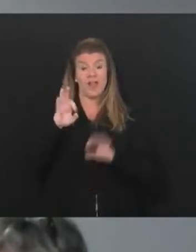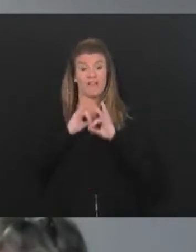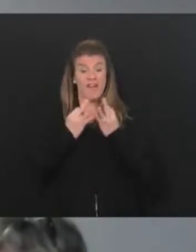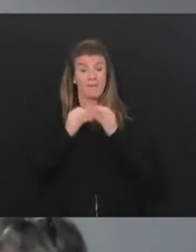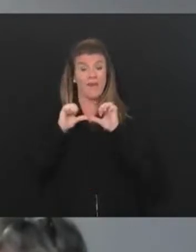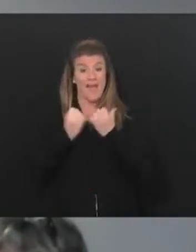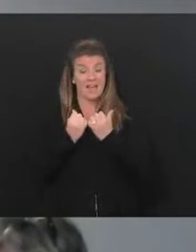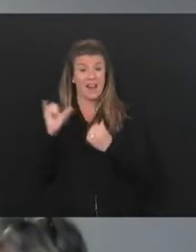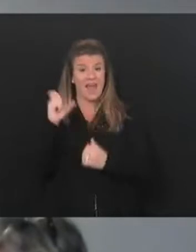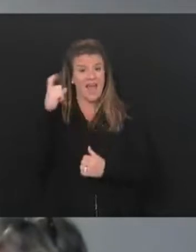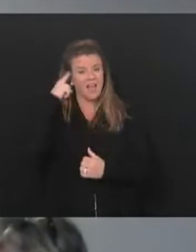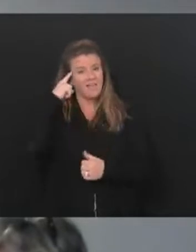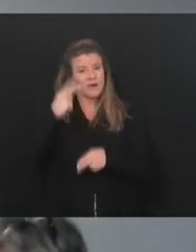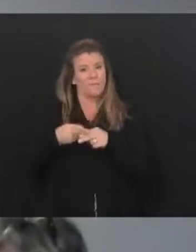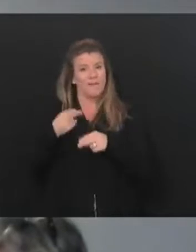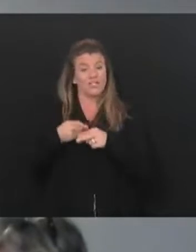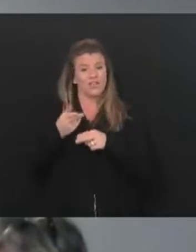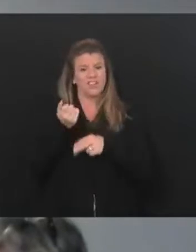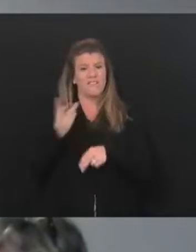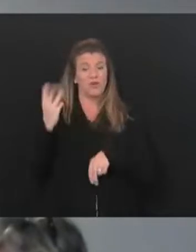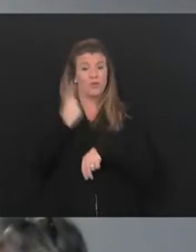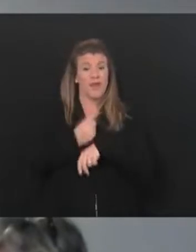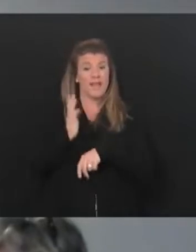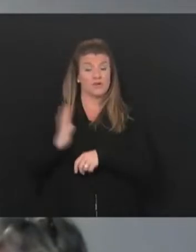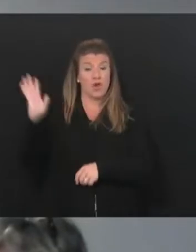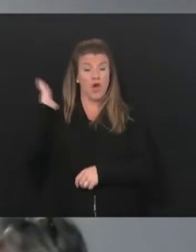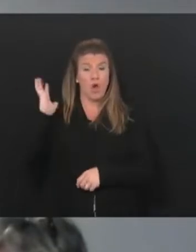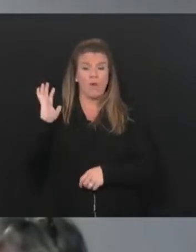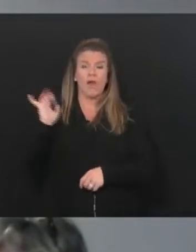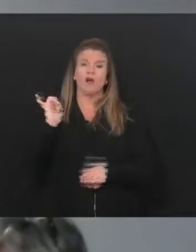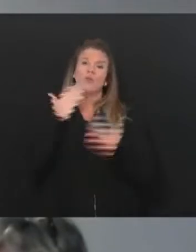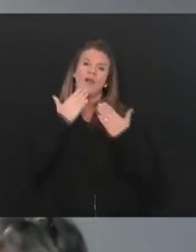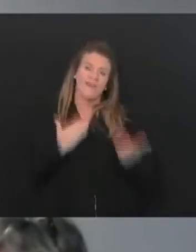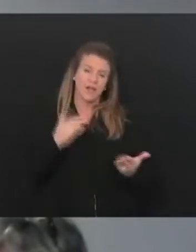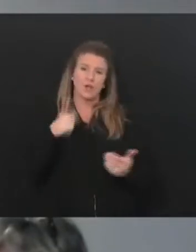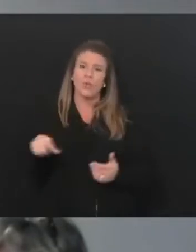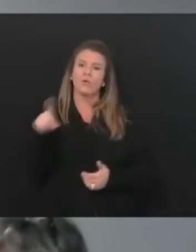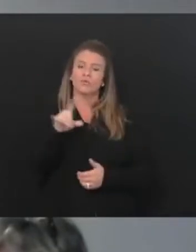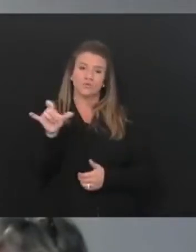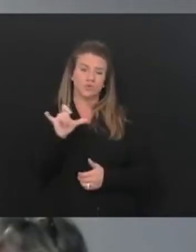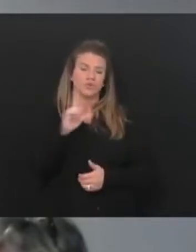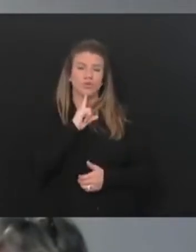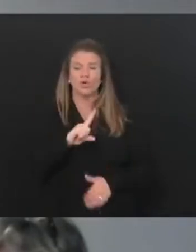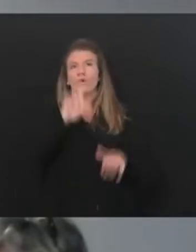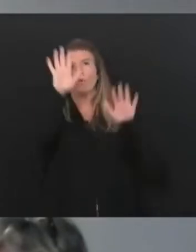OUR CHILDREN ARE SAFE. OUR FOSTER CARE FAMILIES AND AGENCIES, AS GOVERNOR JUSTICE